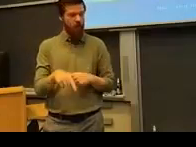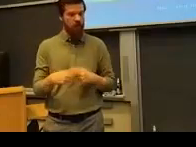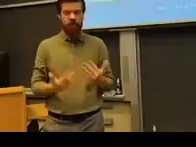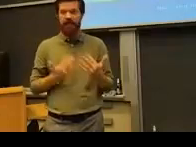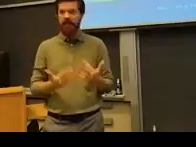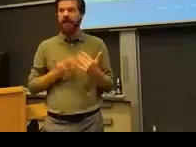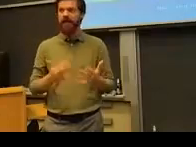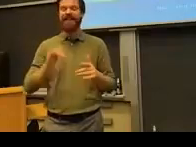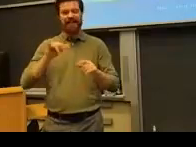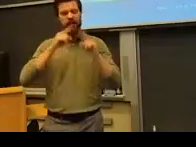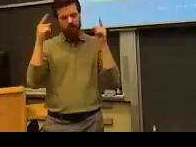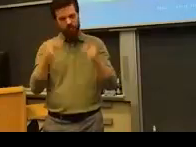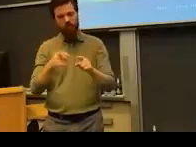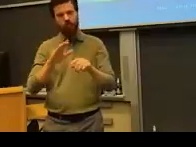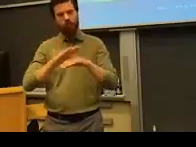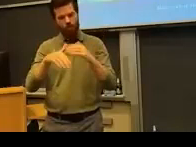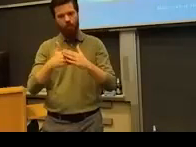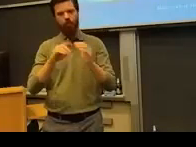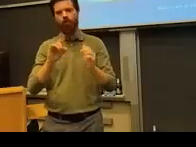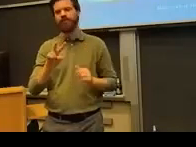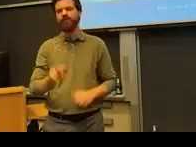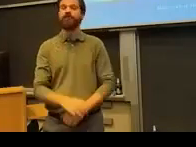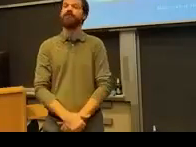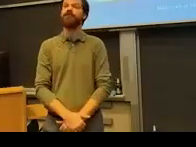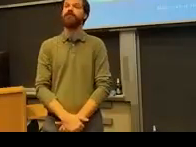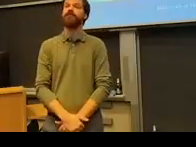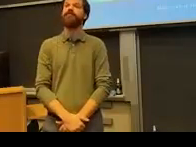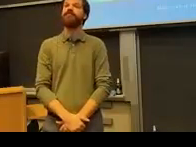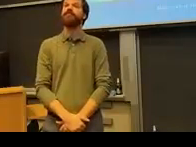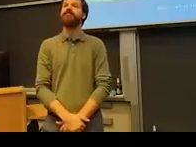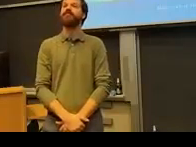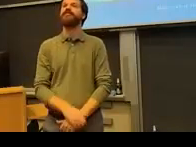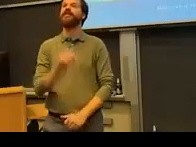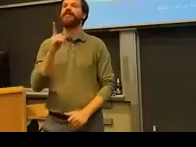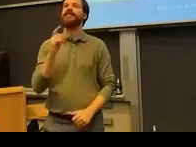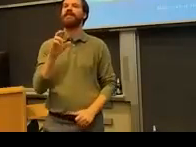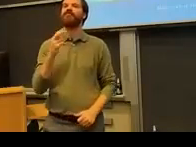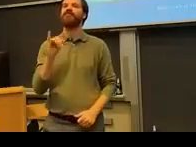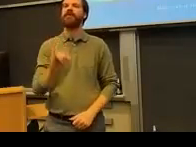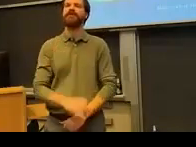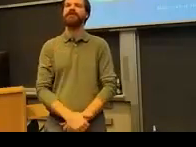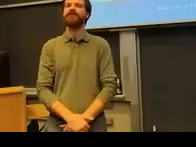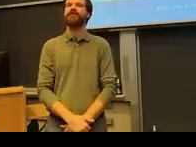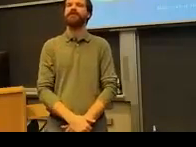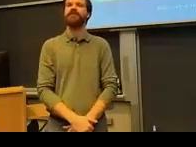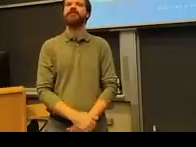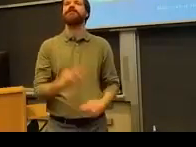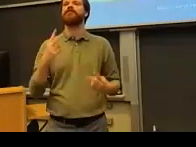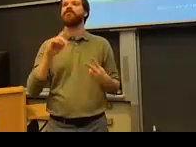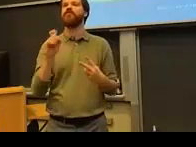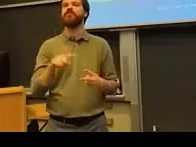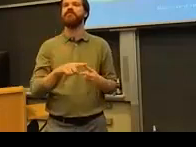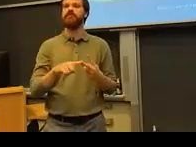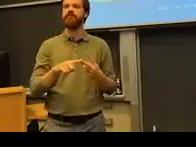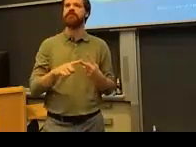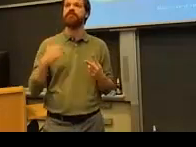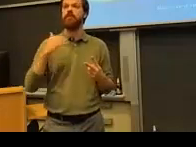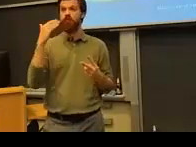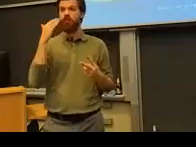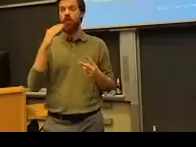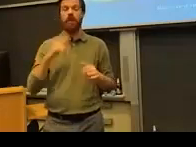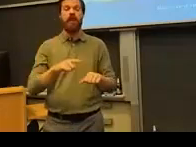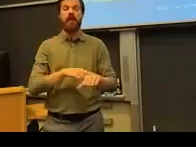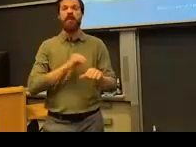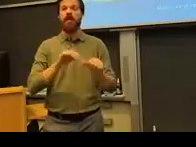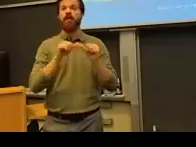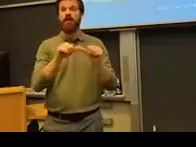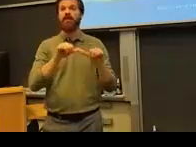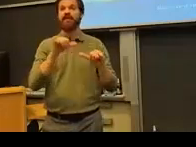whole so two questions one is I know the L of St SL have very mixed like